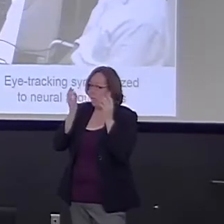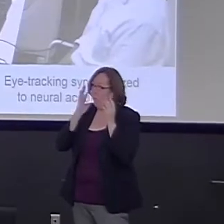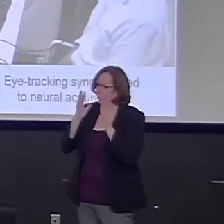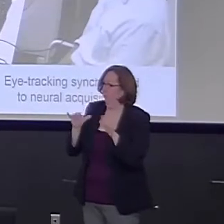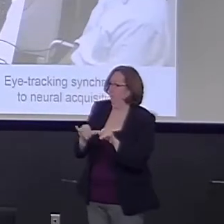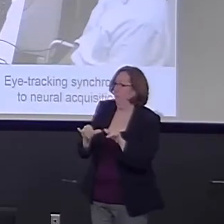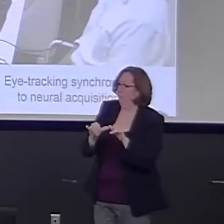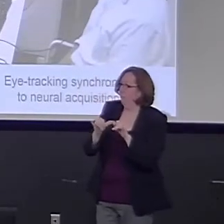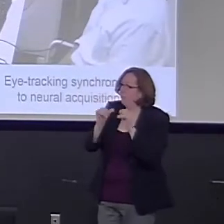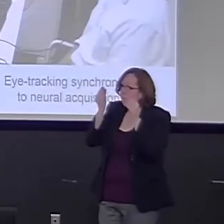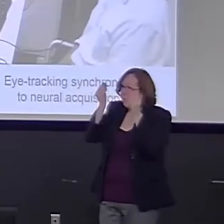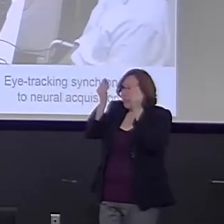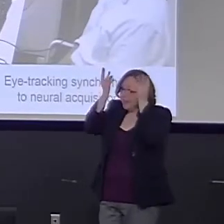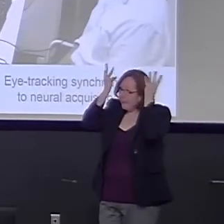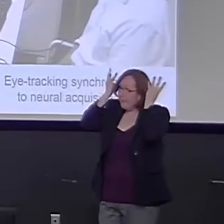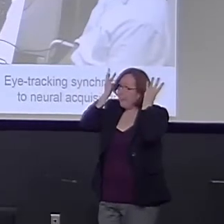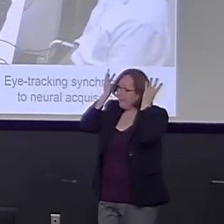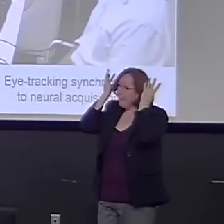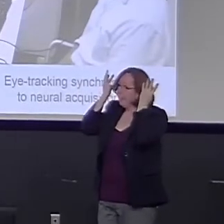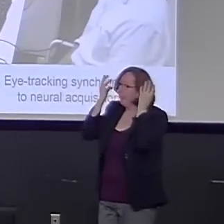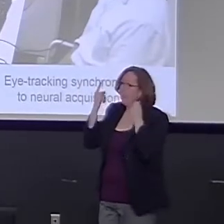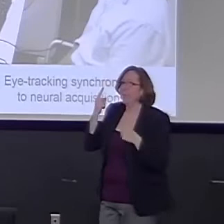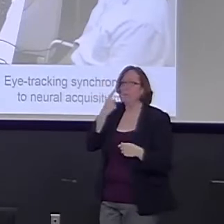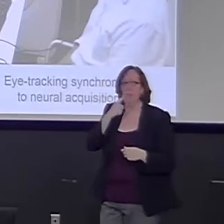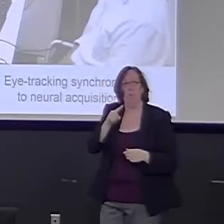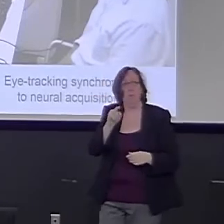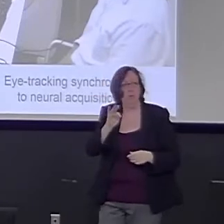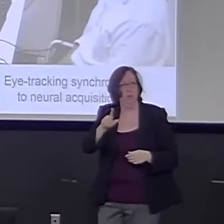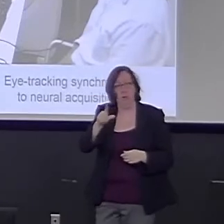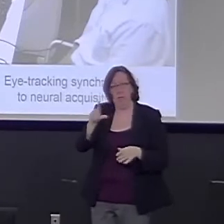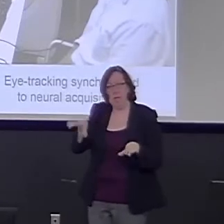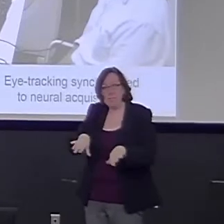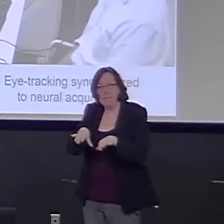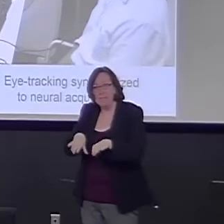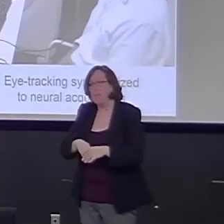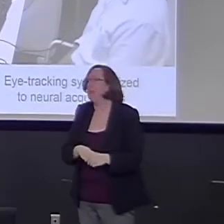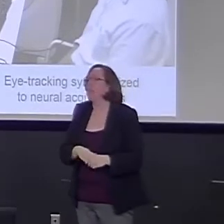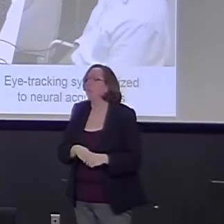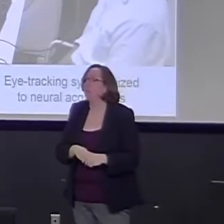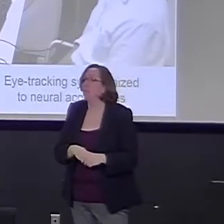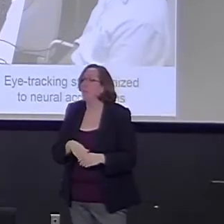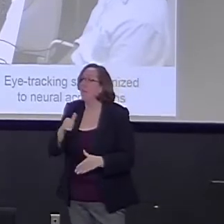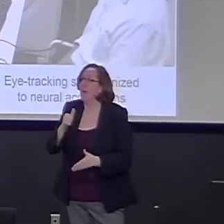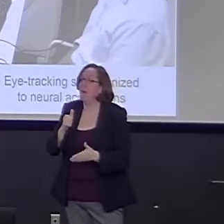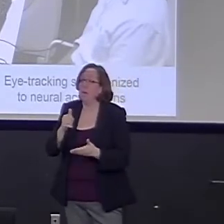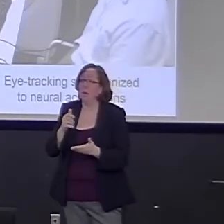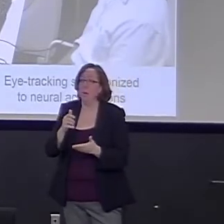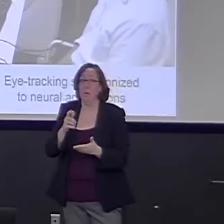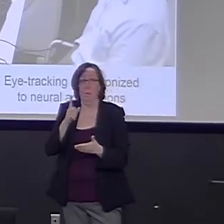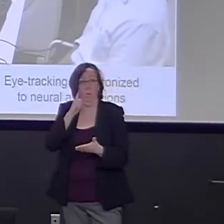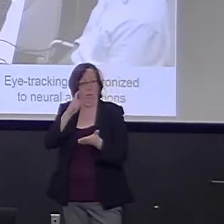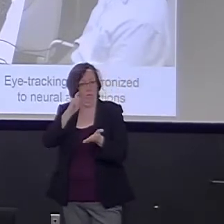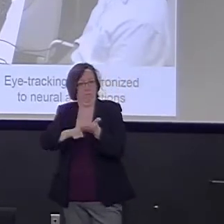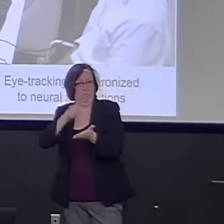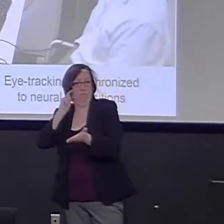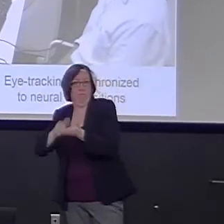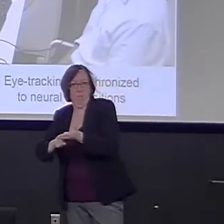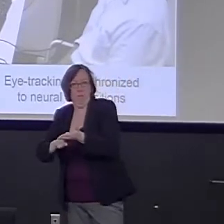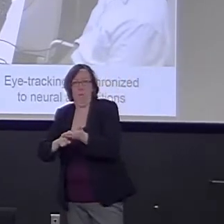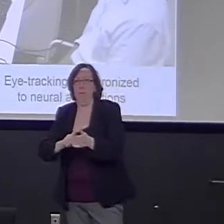the proxy for neural activity by changes in the ratio of oxy to deoxyhemoglobin.